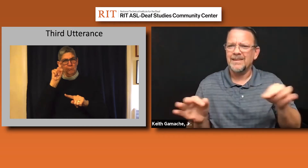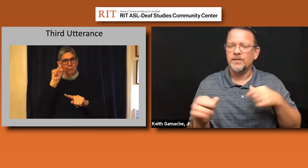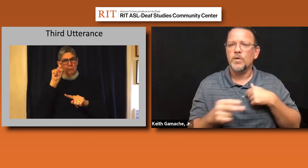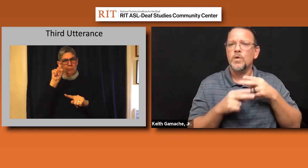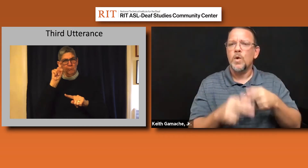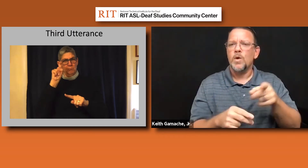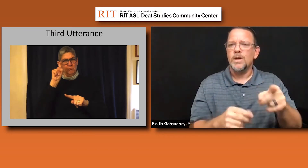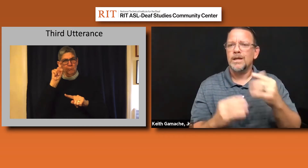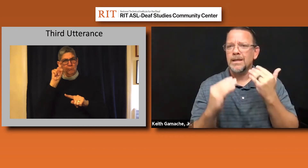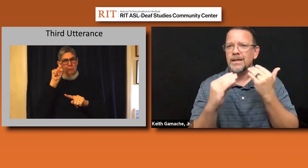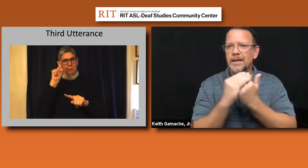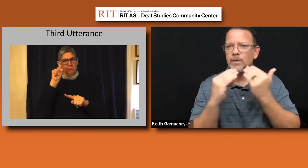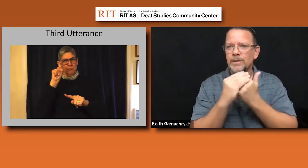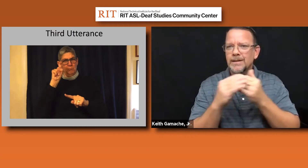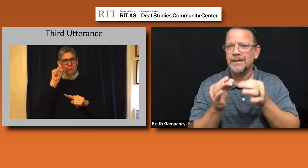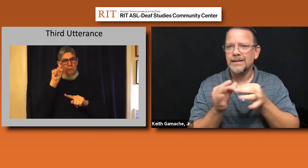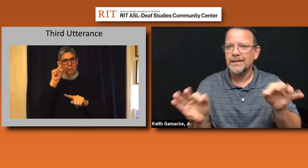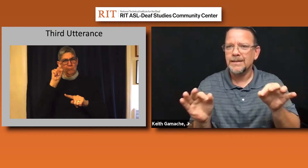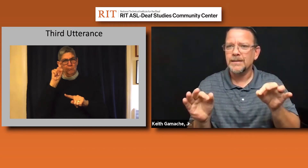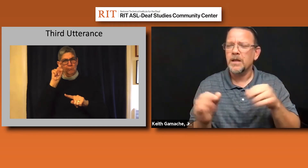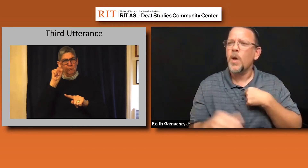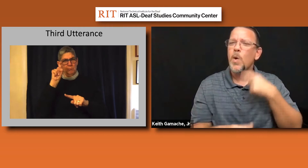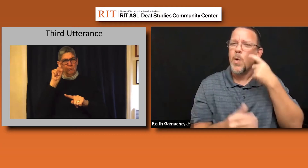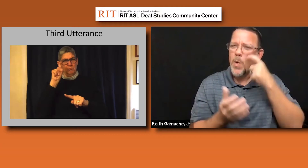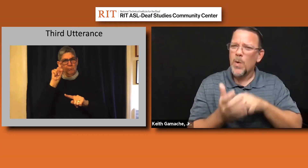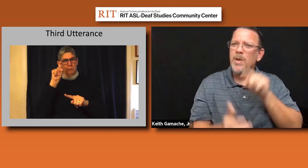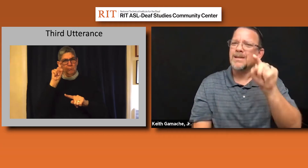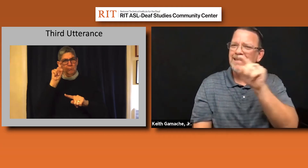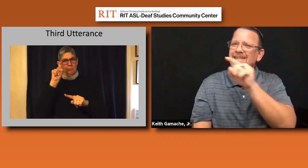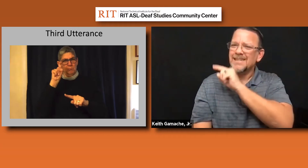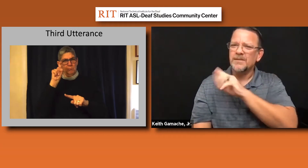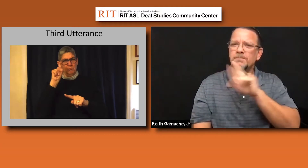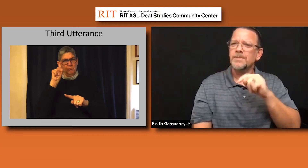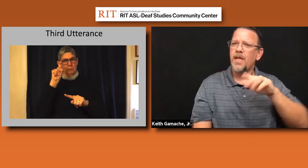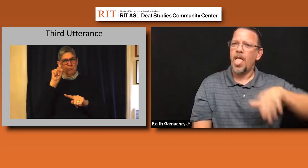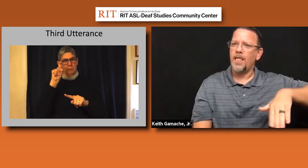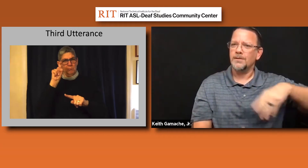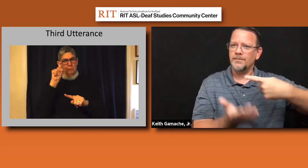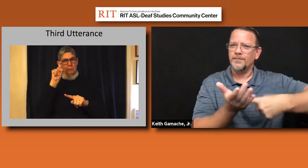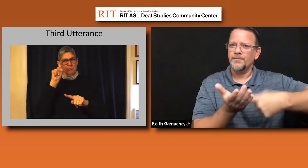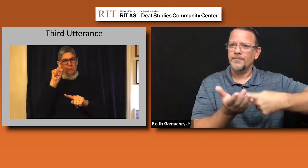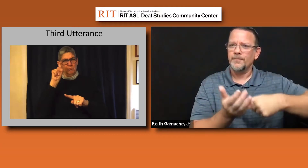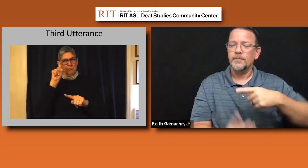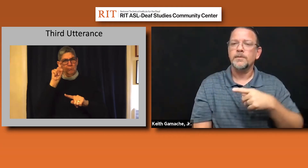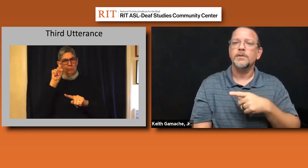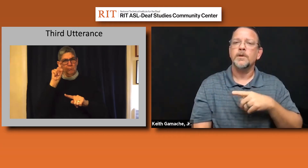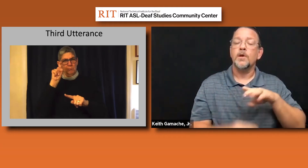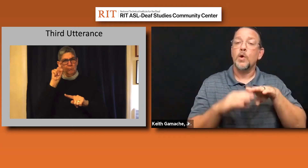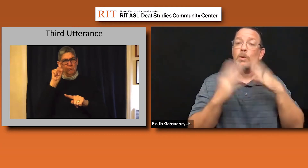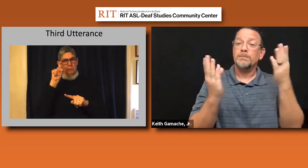I look at this as a sandwich sentence, and we never really spent a lot of time discussing this.